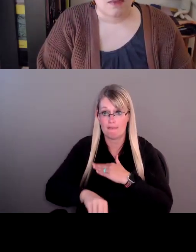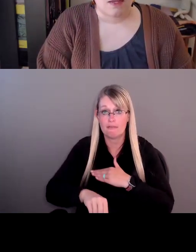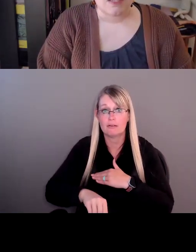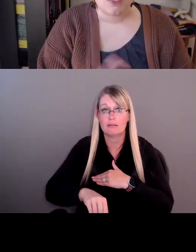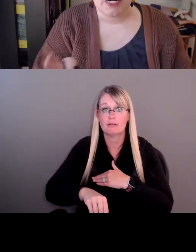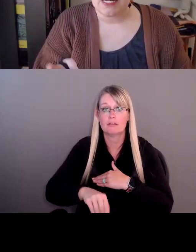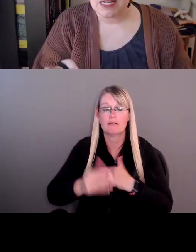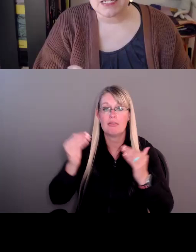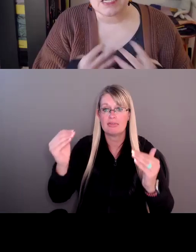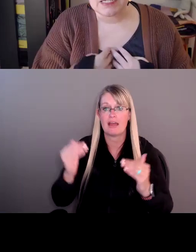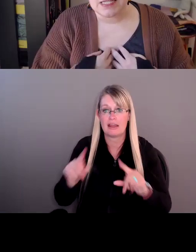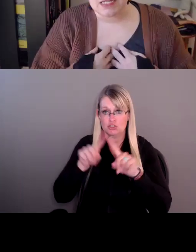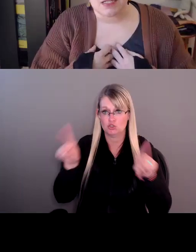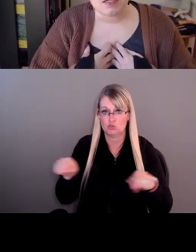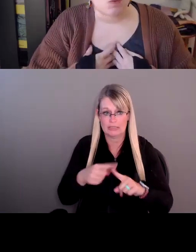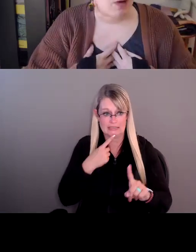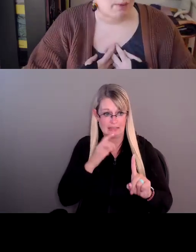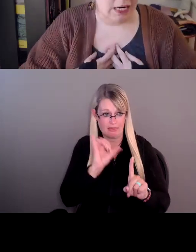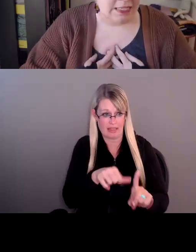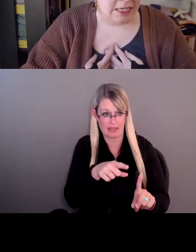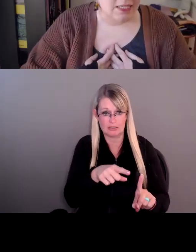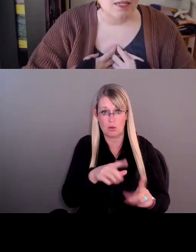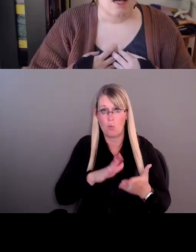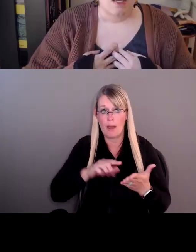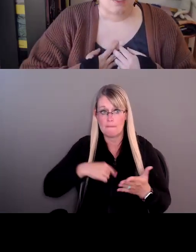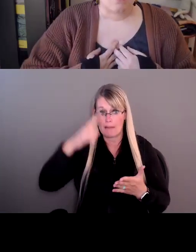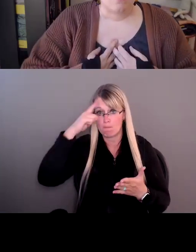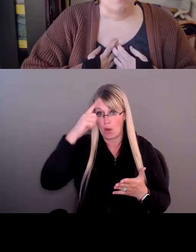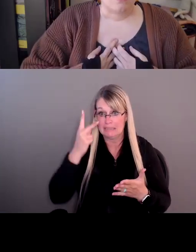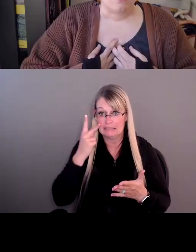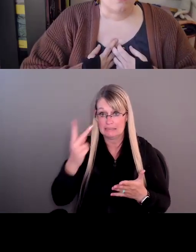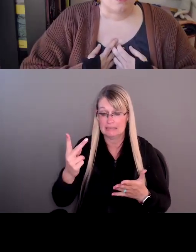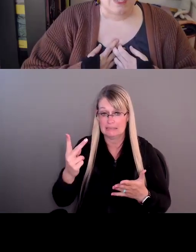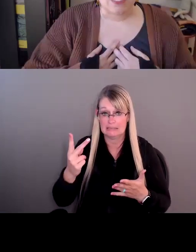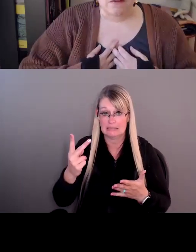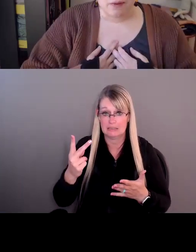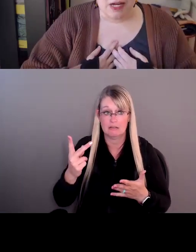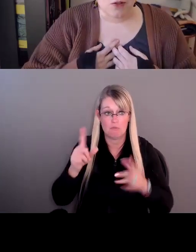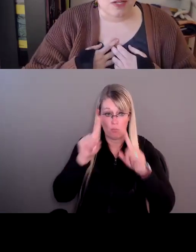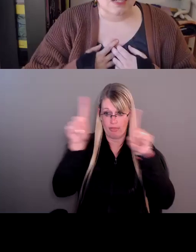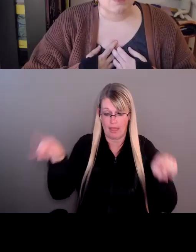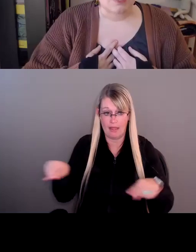the next screen I see is this, and this is what my brain sees, the heading of the page is SMS